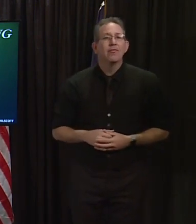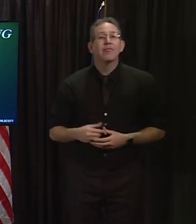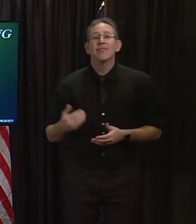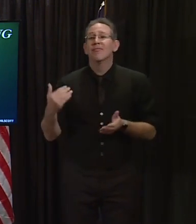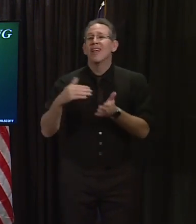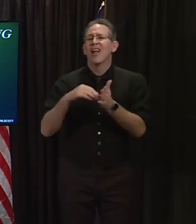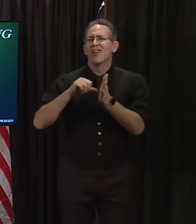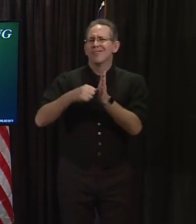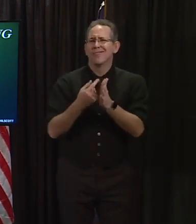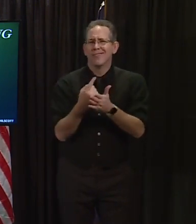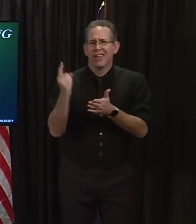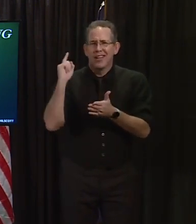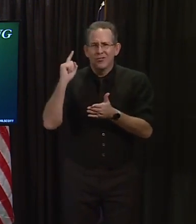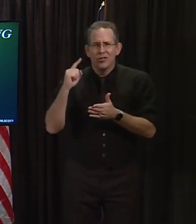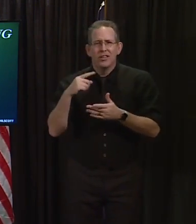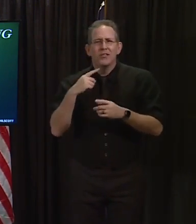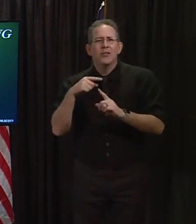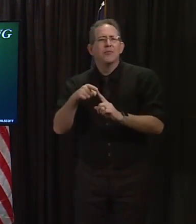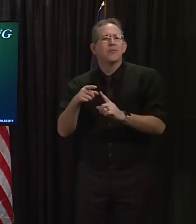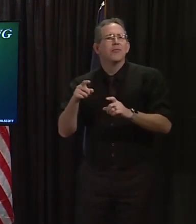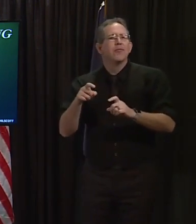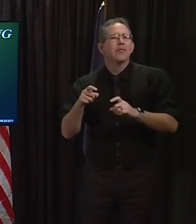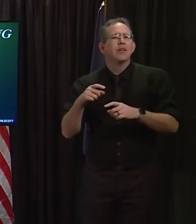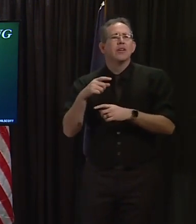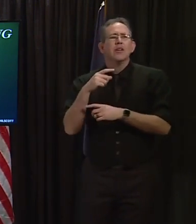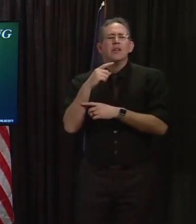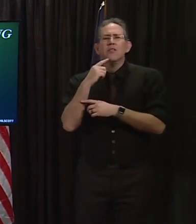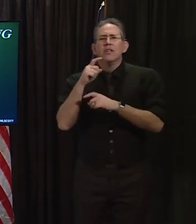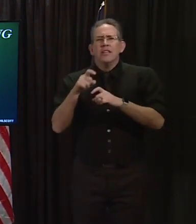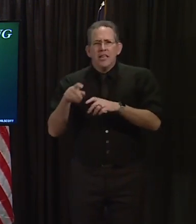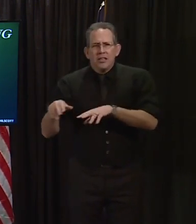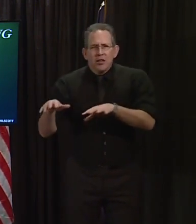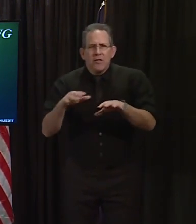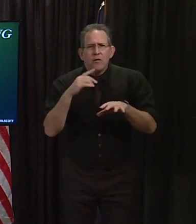the test to stay program, which has already offered in K to 12 schools to